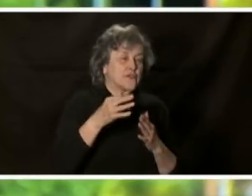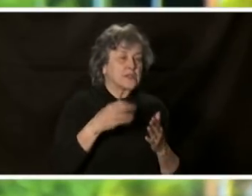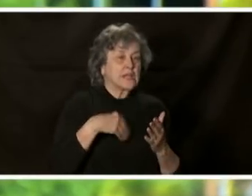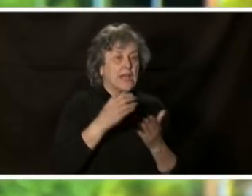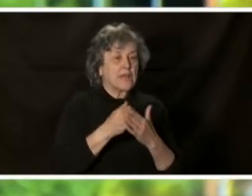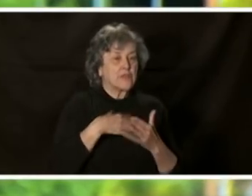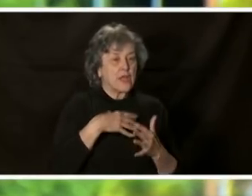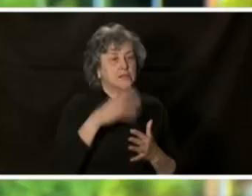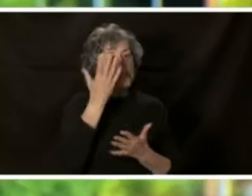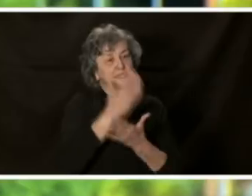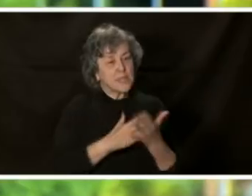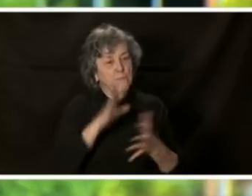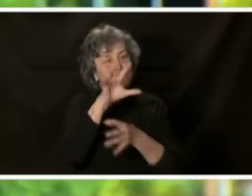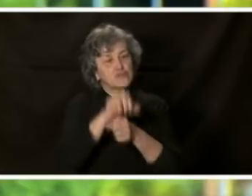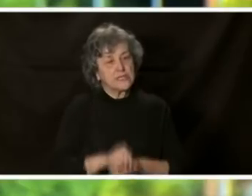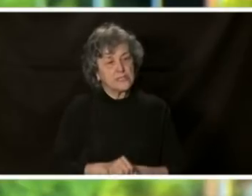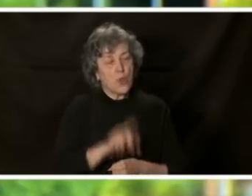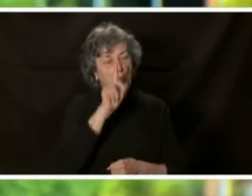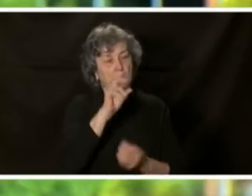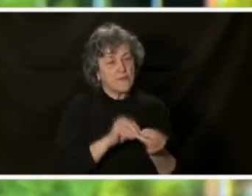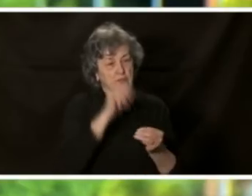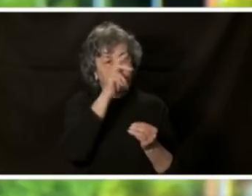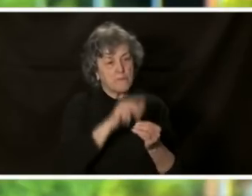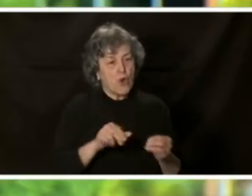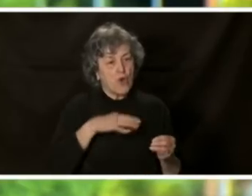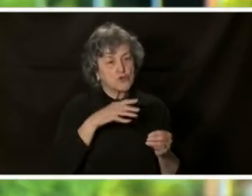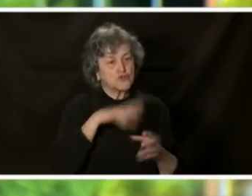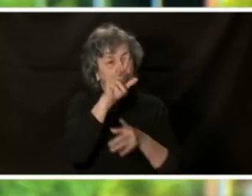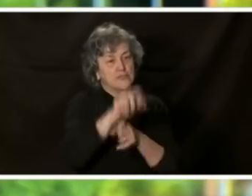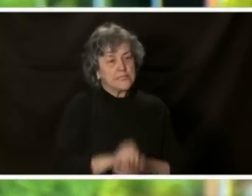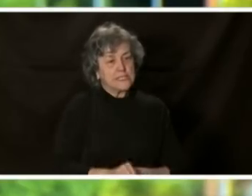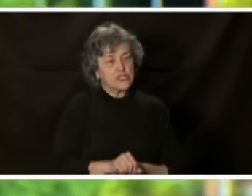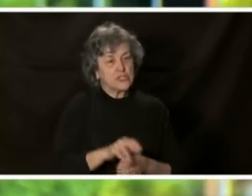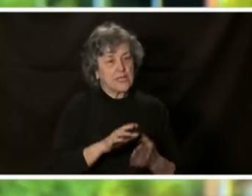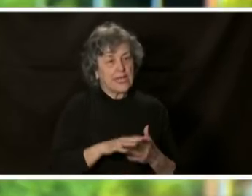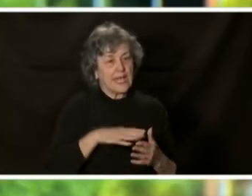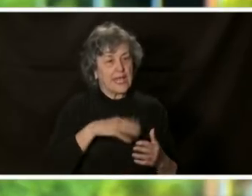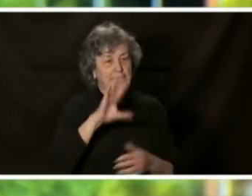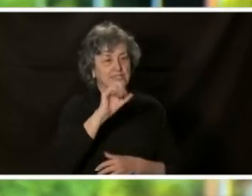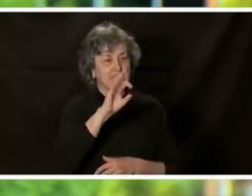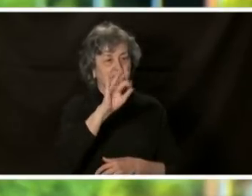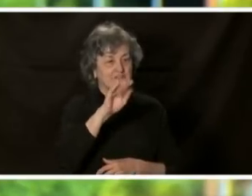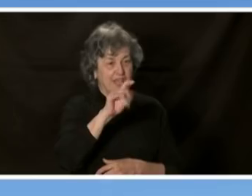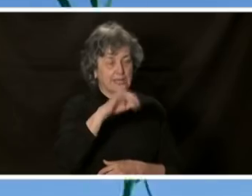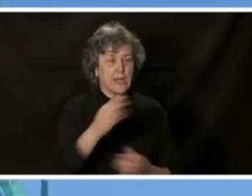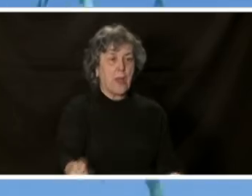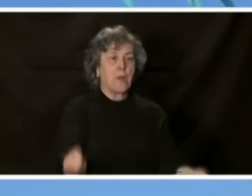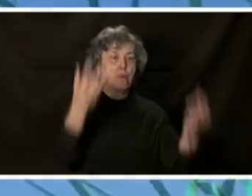AND SO, ONE OF THE MOST IMPORTANT TRADITIONS IS THE CONFETTI. BRING ON THE CONFETTI.